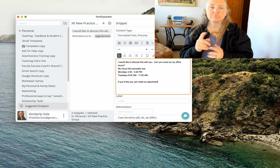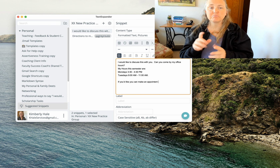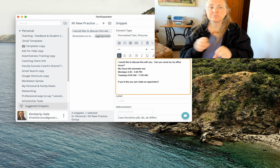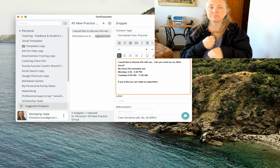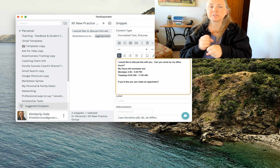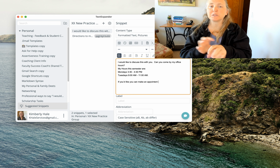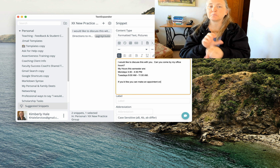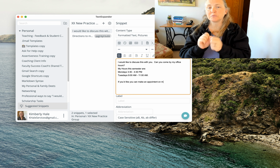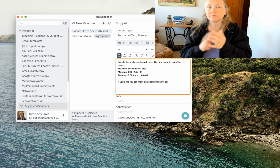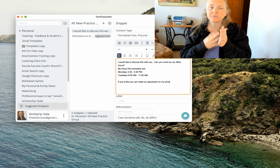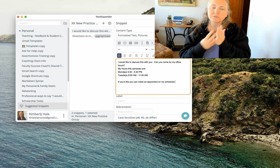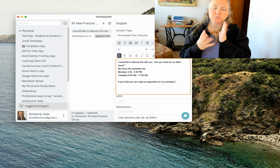Appointment. Schedule.